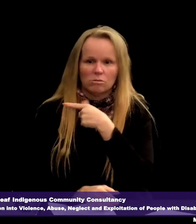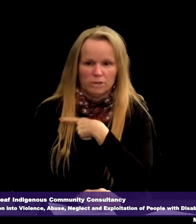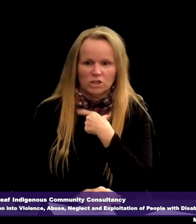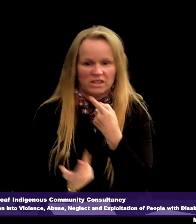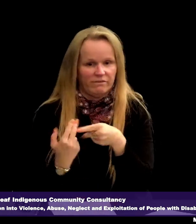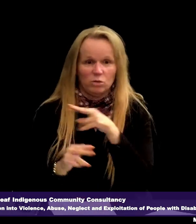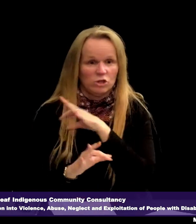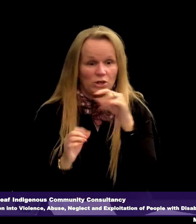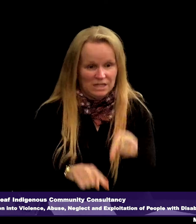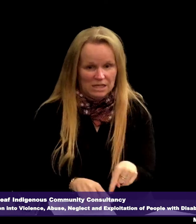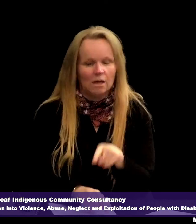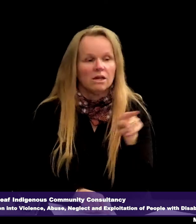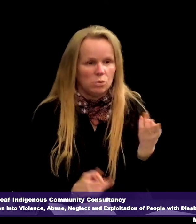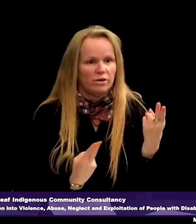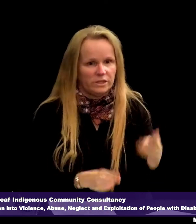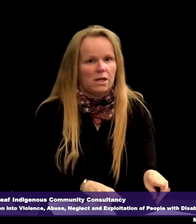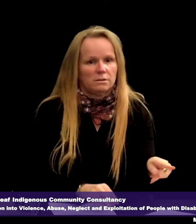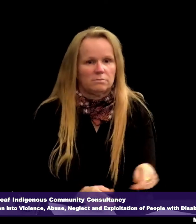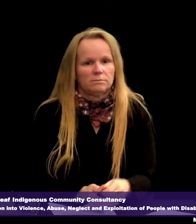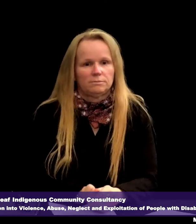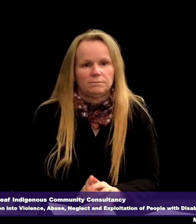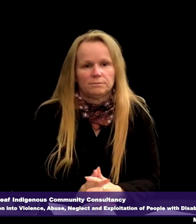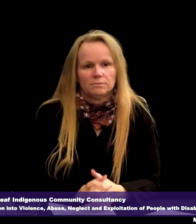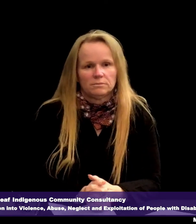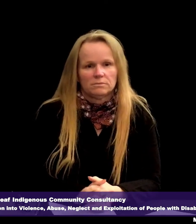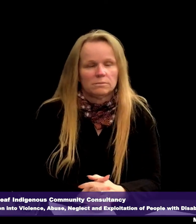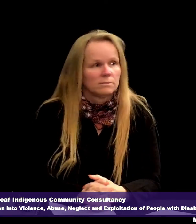The doctor actually thanked me and said to me, "If you had not been here, he would have